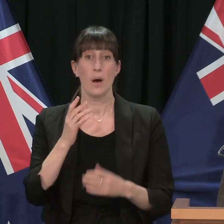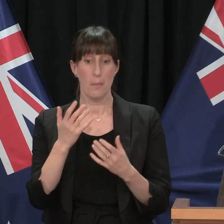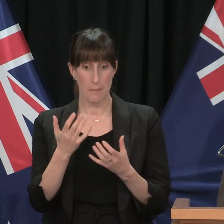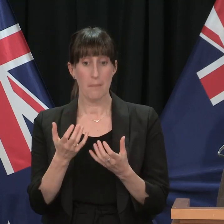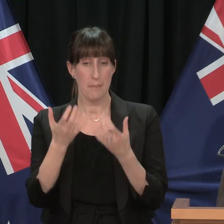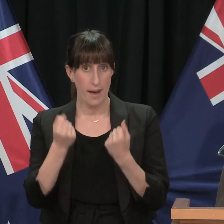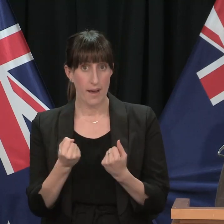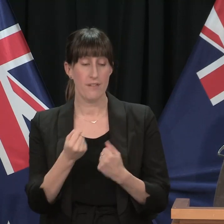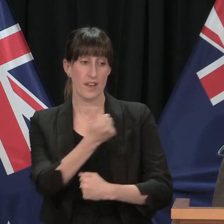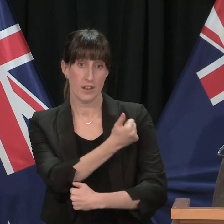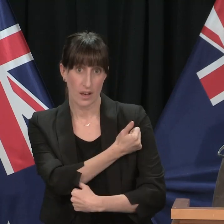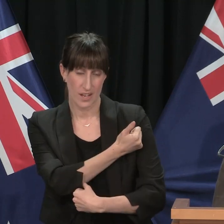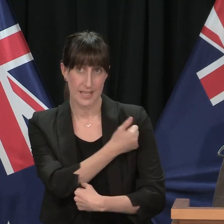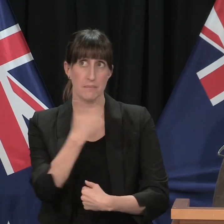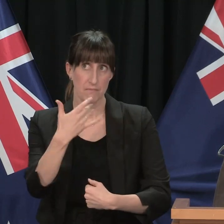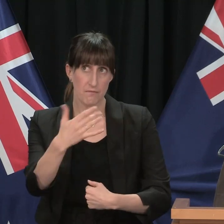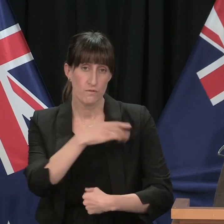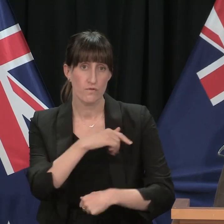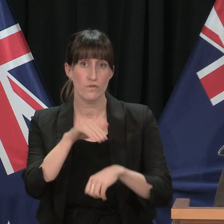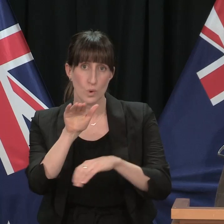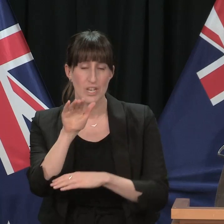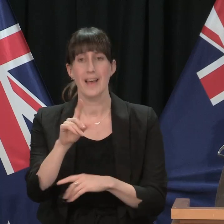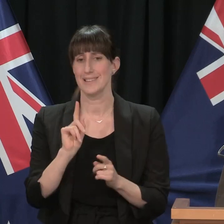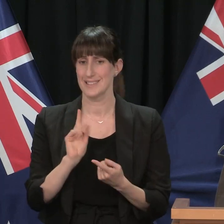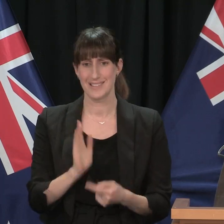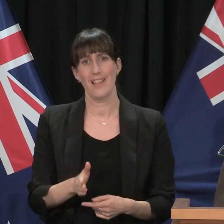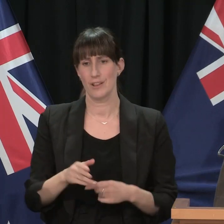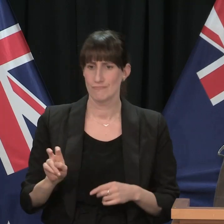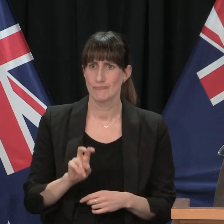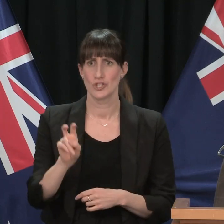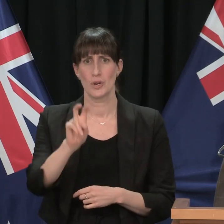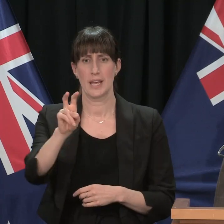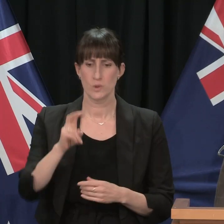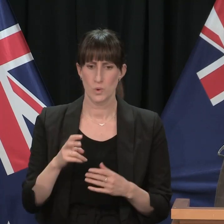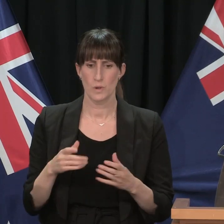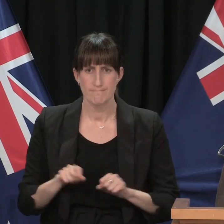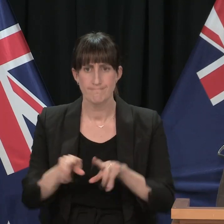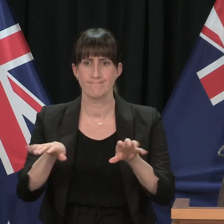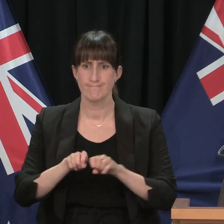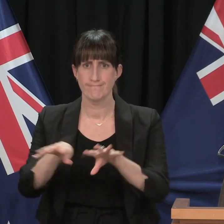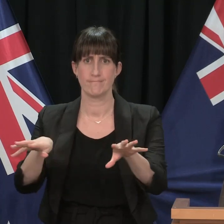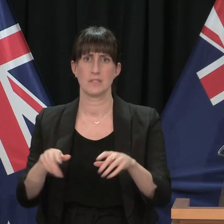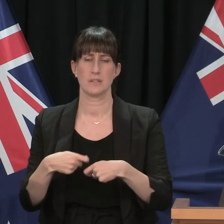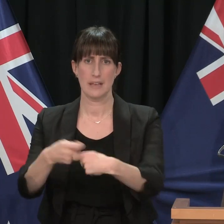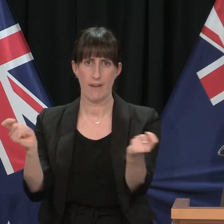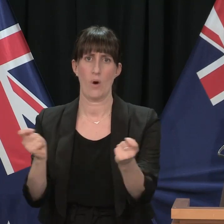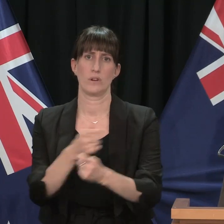once we have a vaccine, it will take time to manufacture and distribute that.